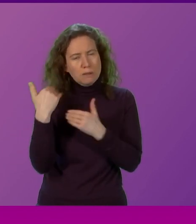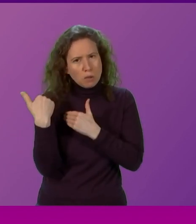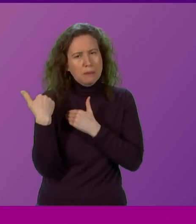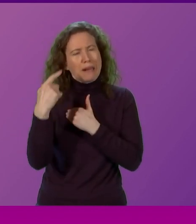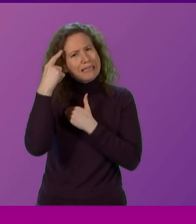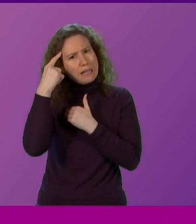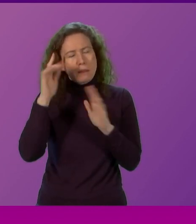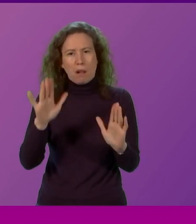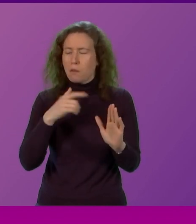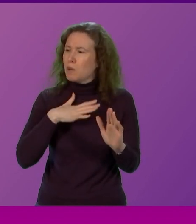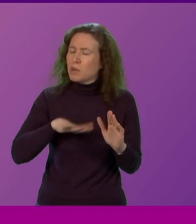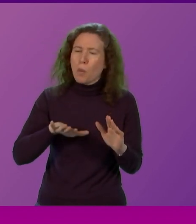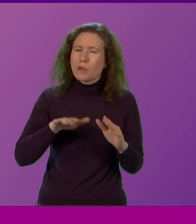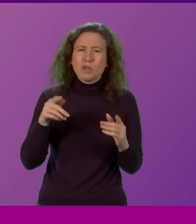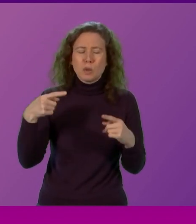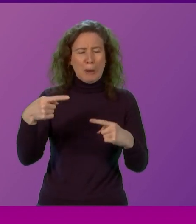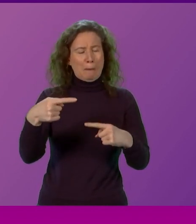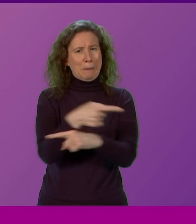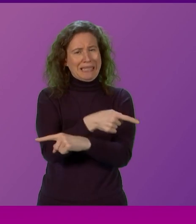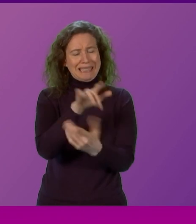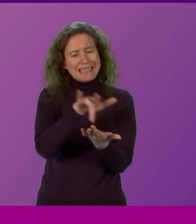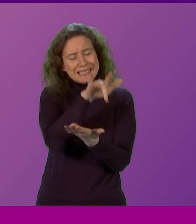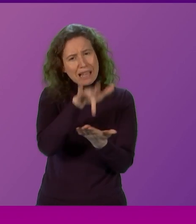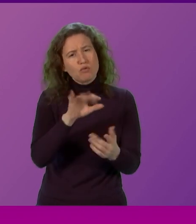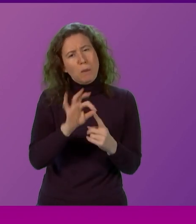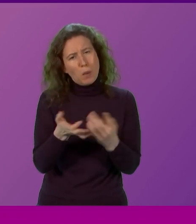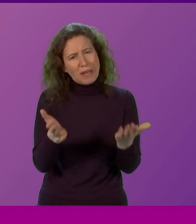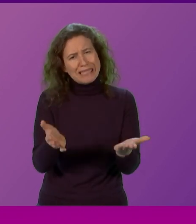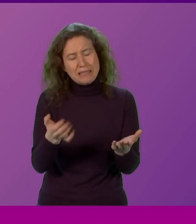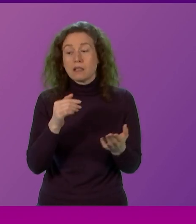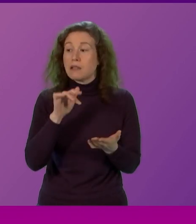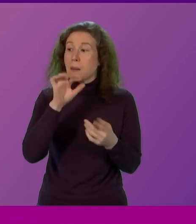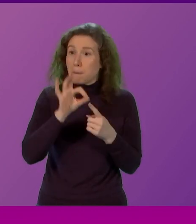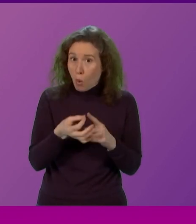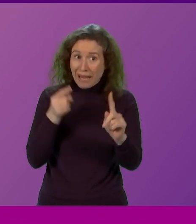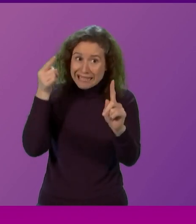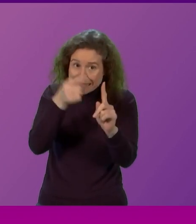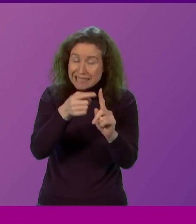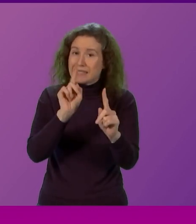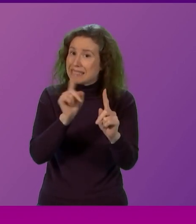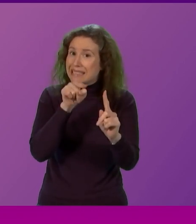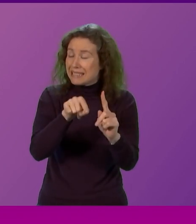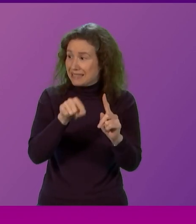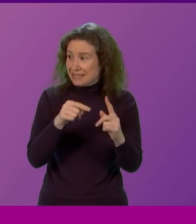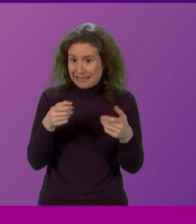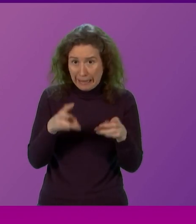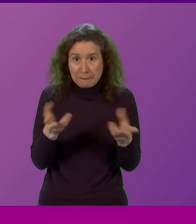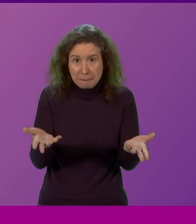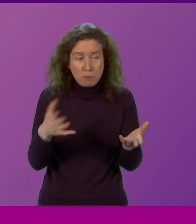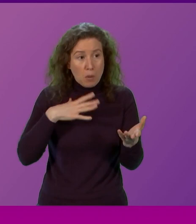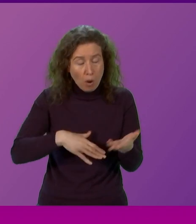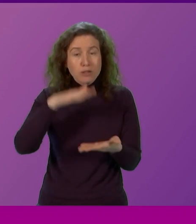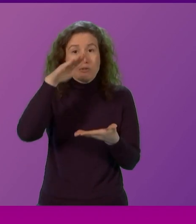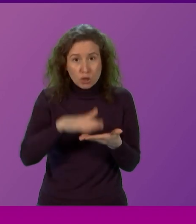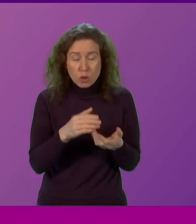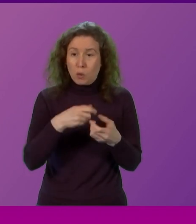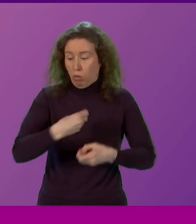Let us not lose sight of the central point, which is the scheme’s purpose and objectives.